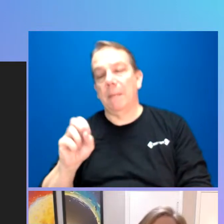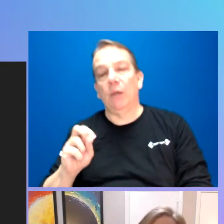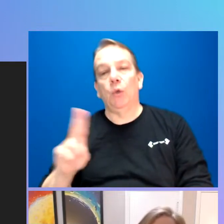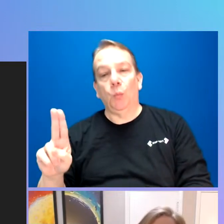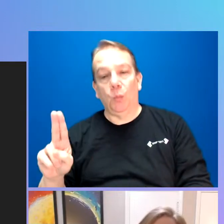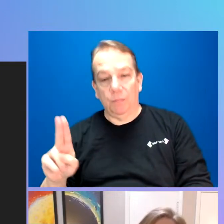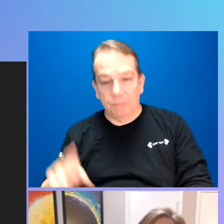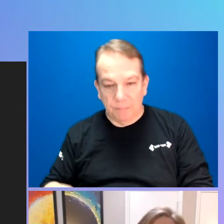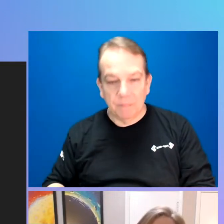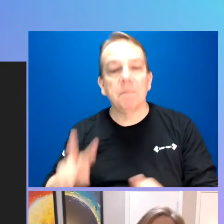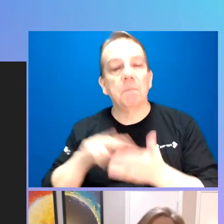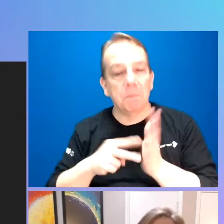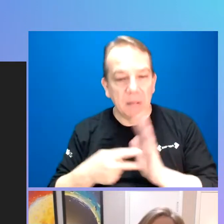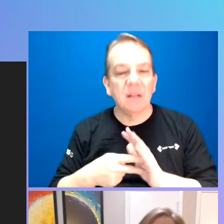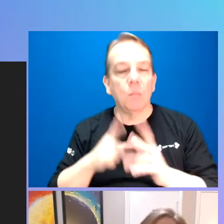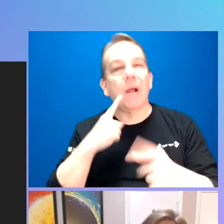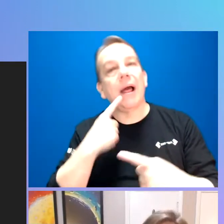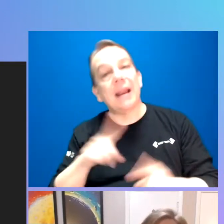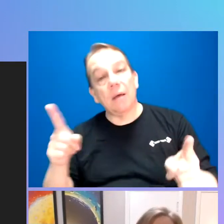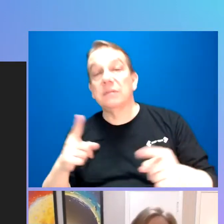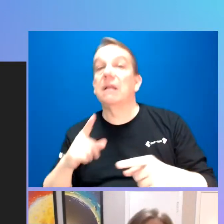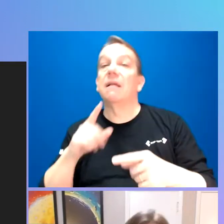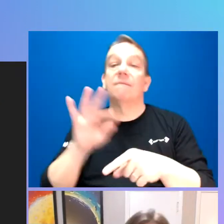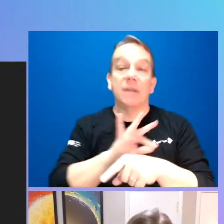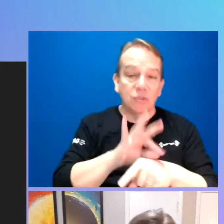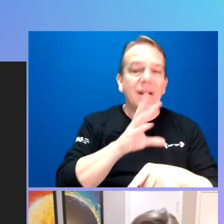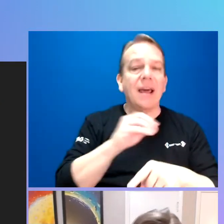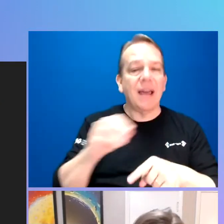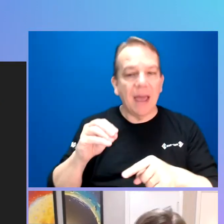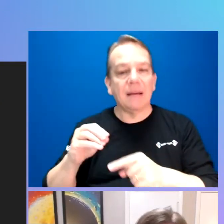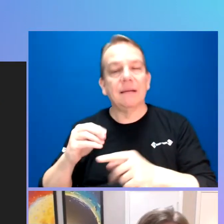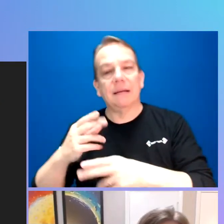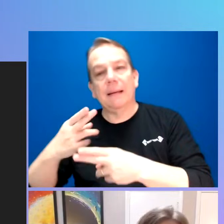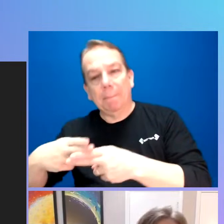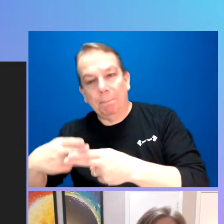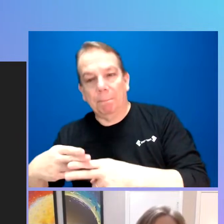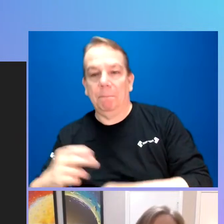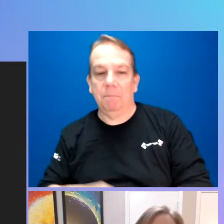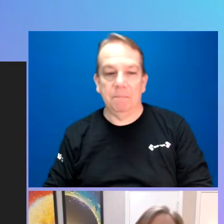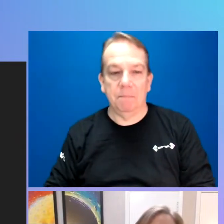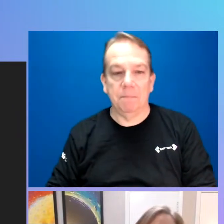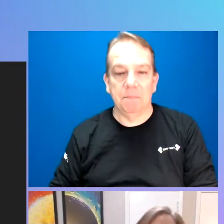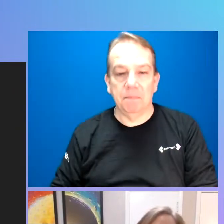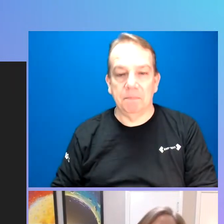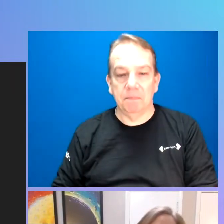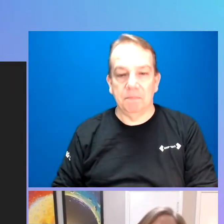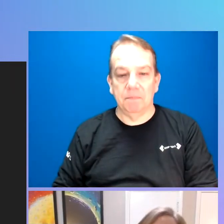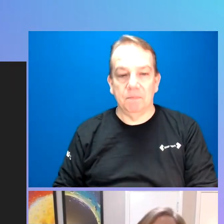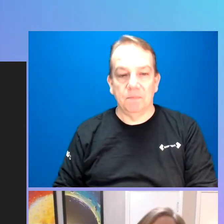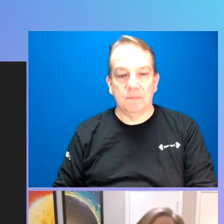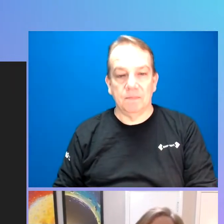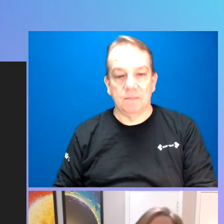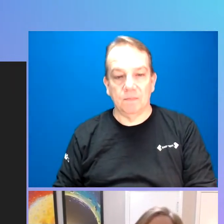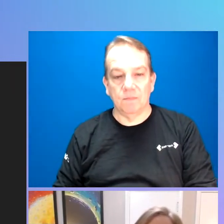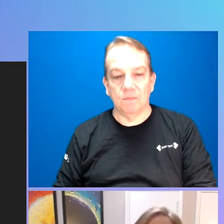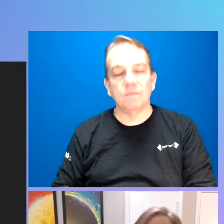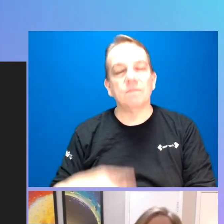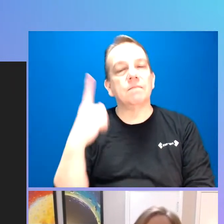announce the name and role. So menu button. And here's one more